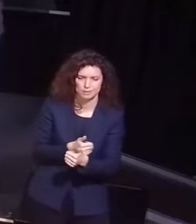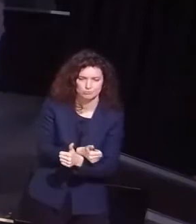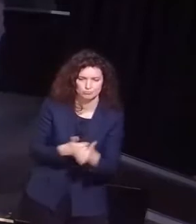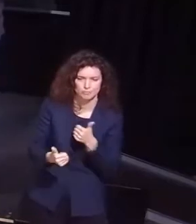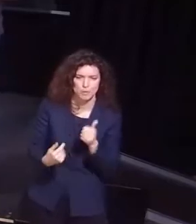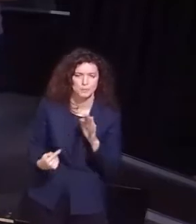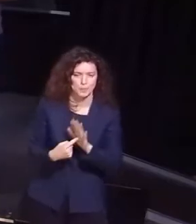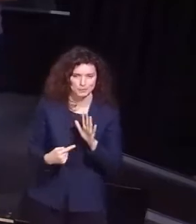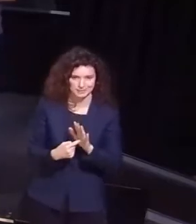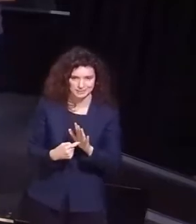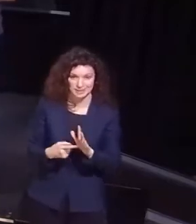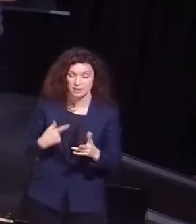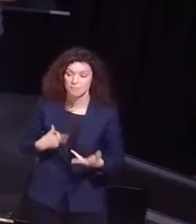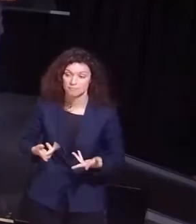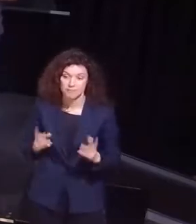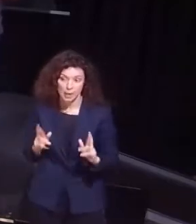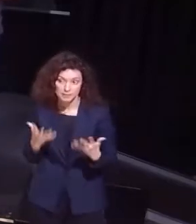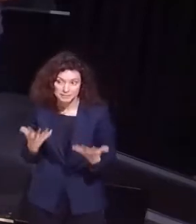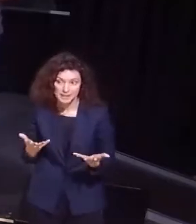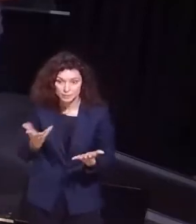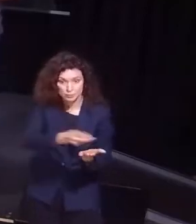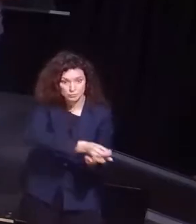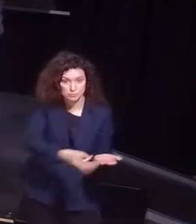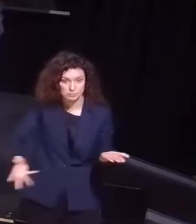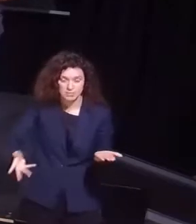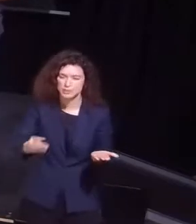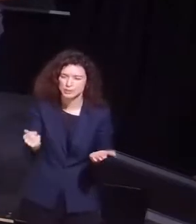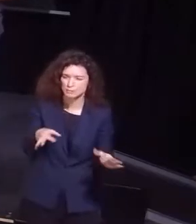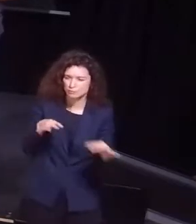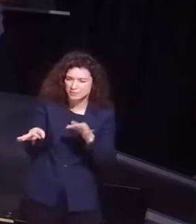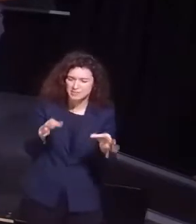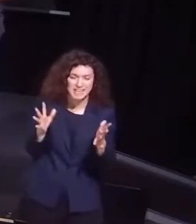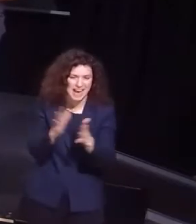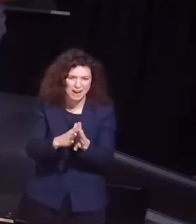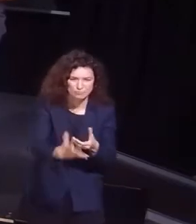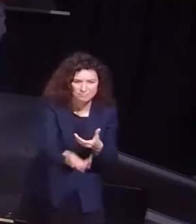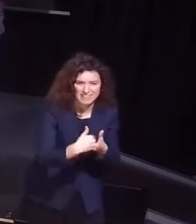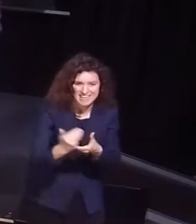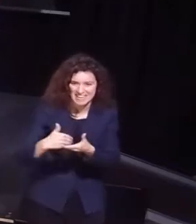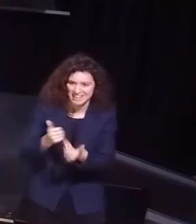share some of our strategies on how to build that village of accessibility allies.